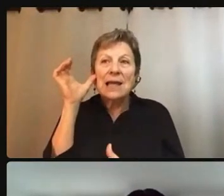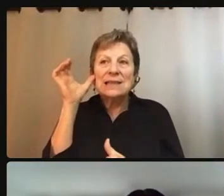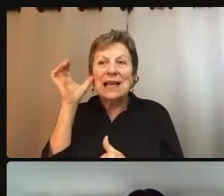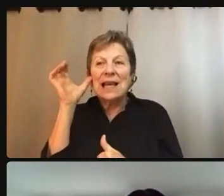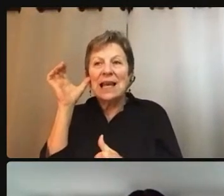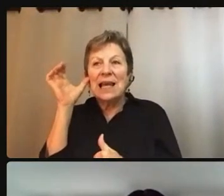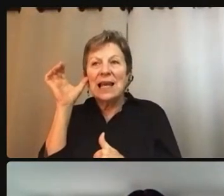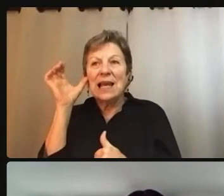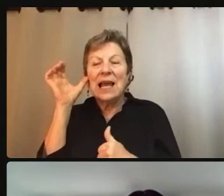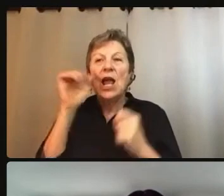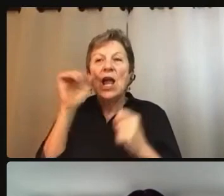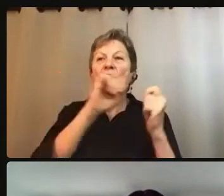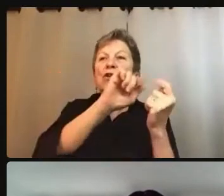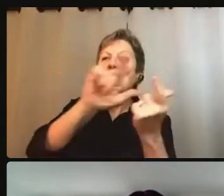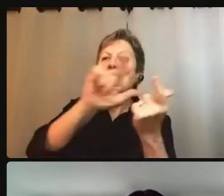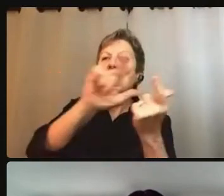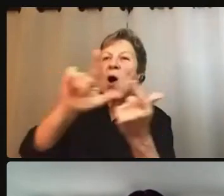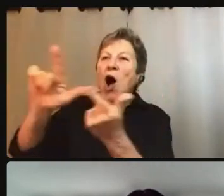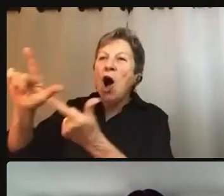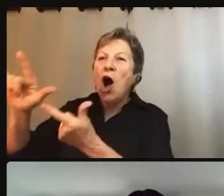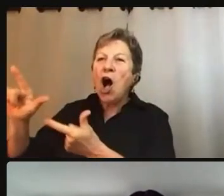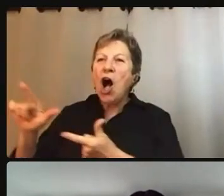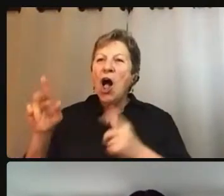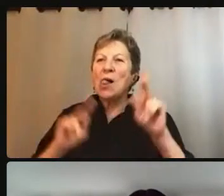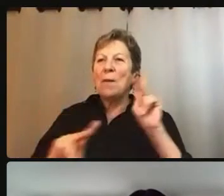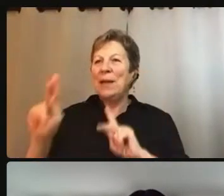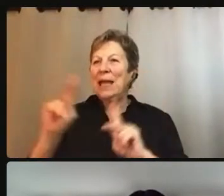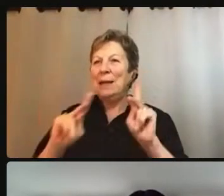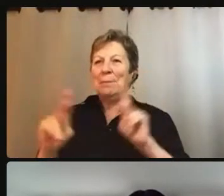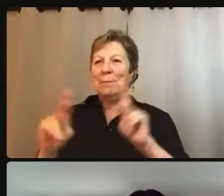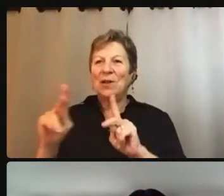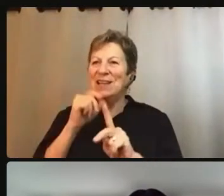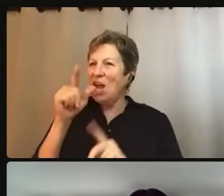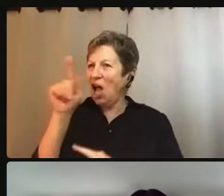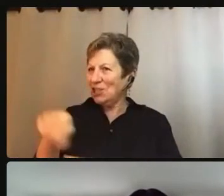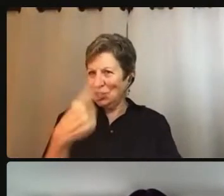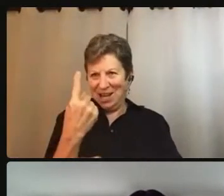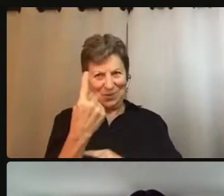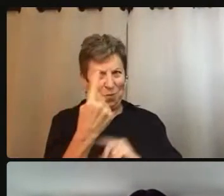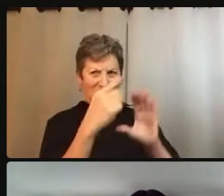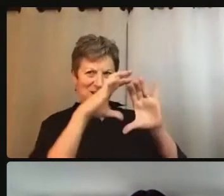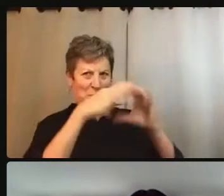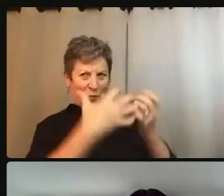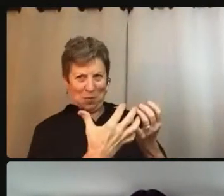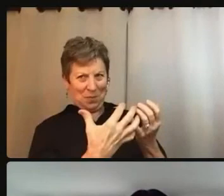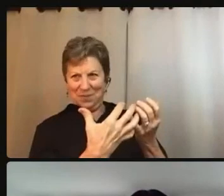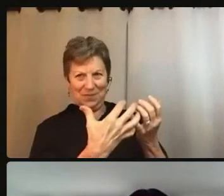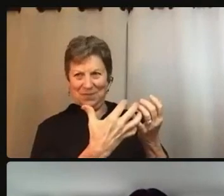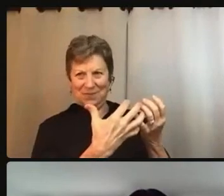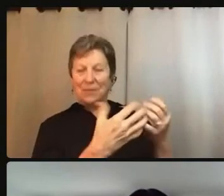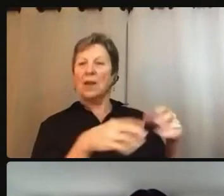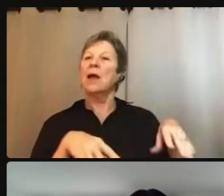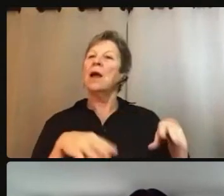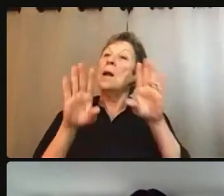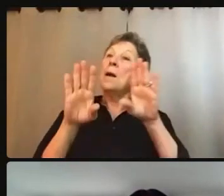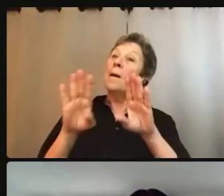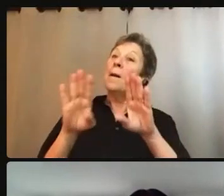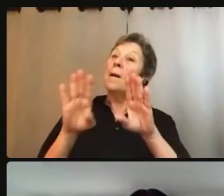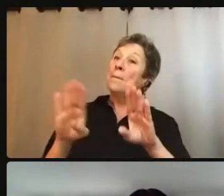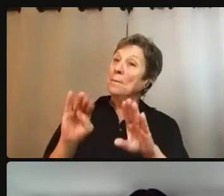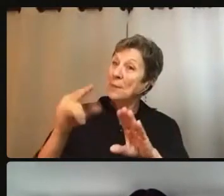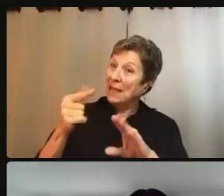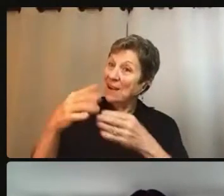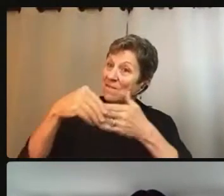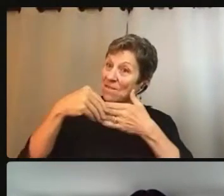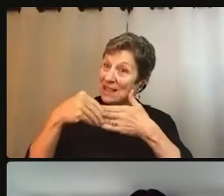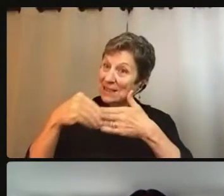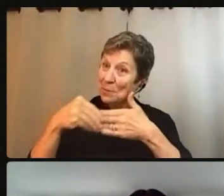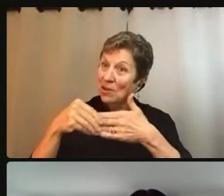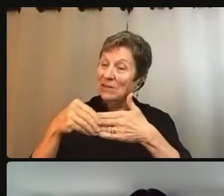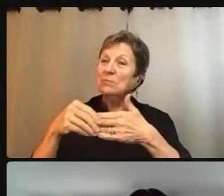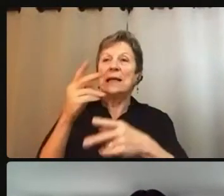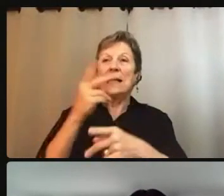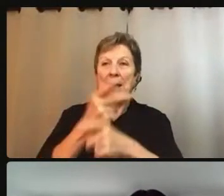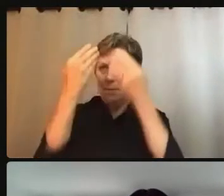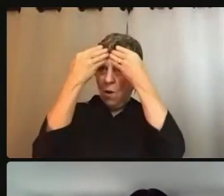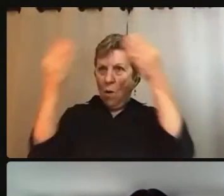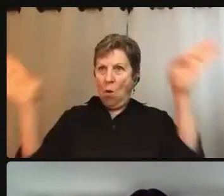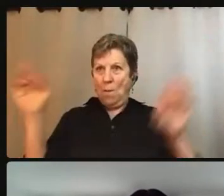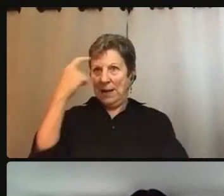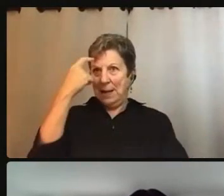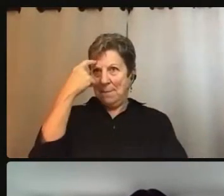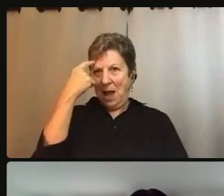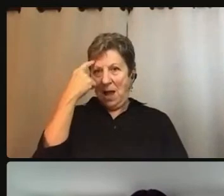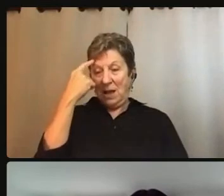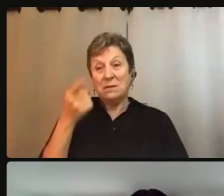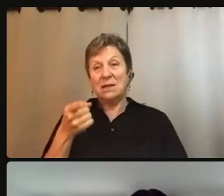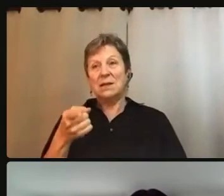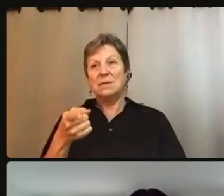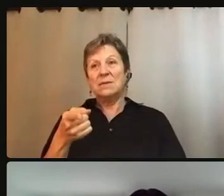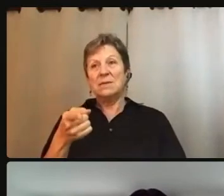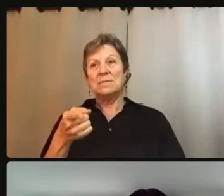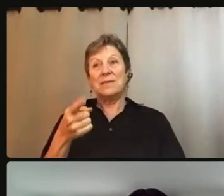ONE IS LISTENING TO TO ALL